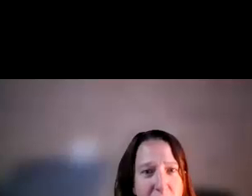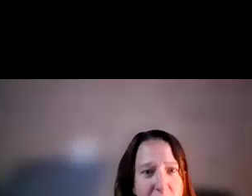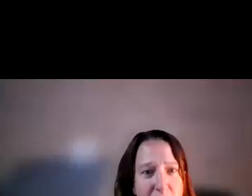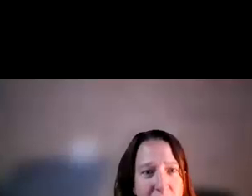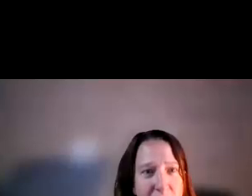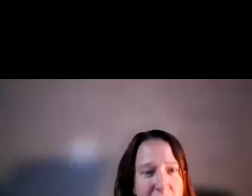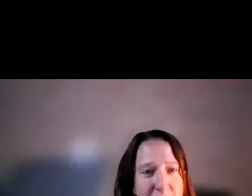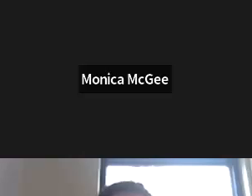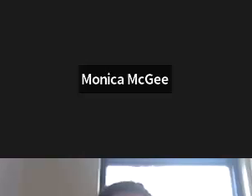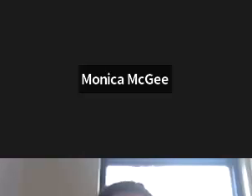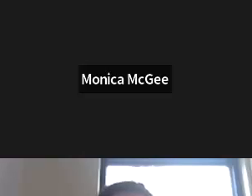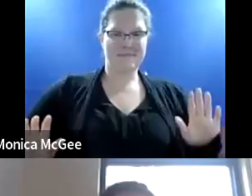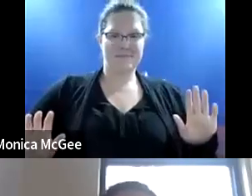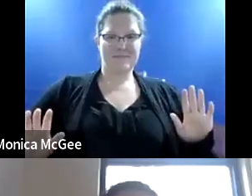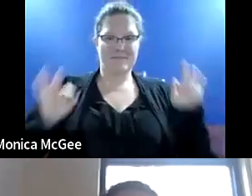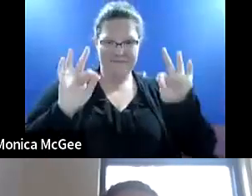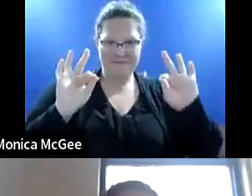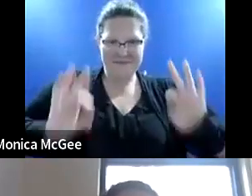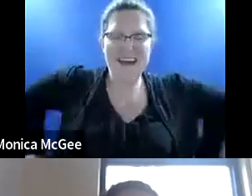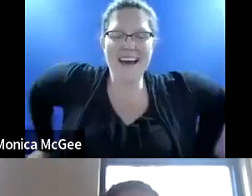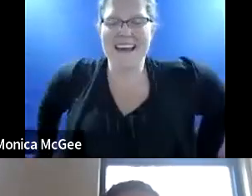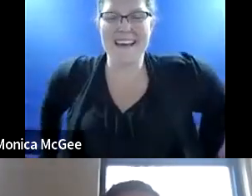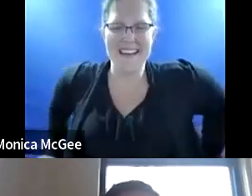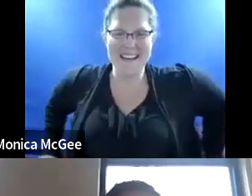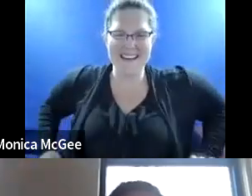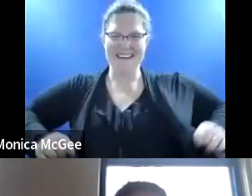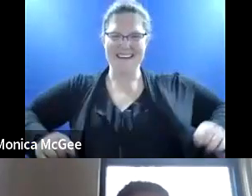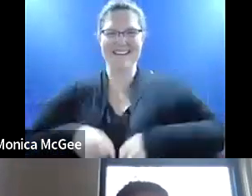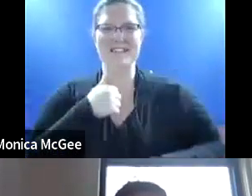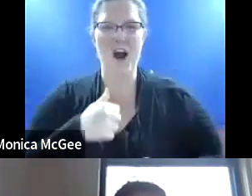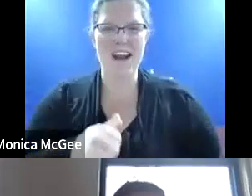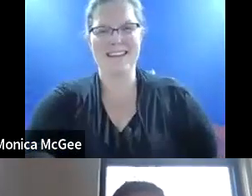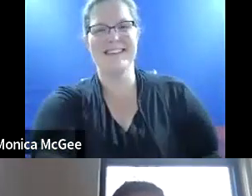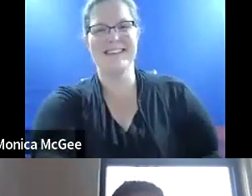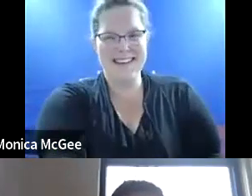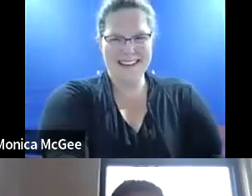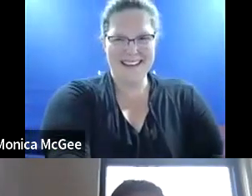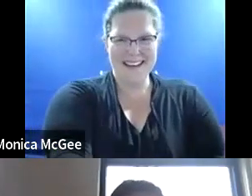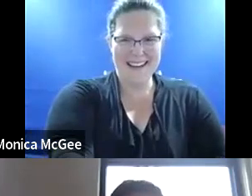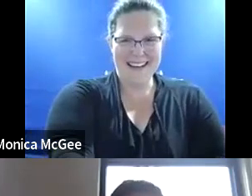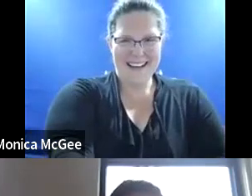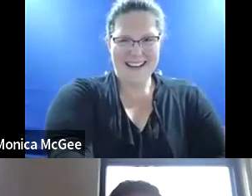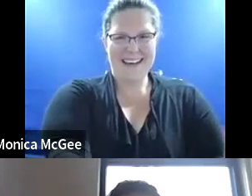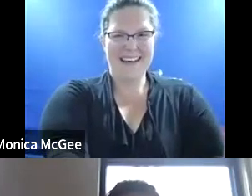WE HAVE CAPTIONING FOR TODAY'S CALL AND YOU CAN AUTO CHOOSE THAT BY SELECTING YOUR CAPTIONING FROM THE TOOL BAR. WHERE DID THE INTERPRETER GO?